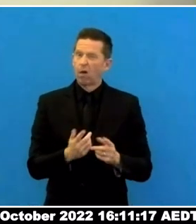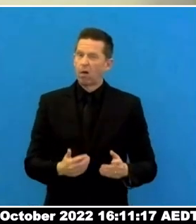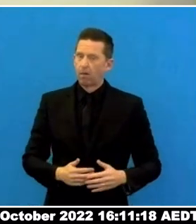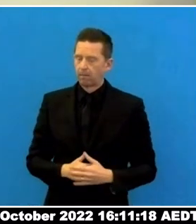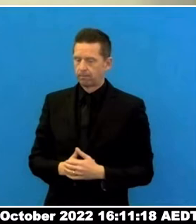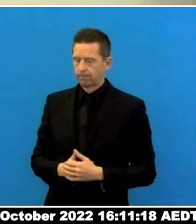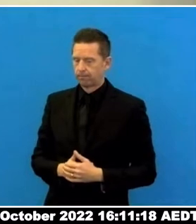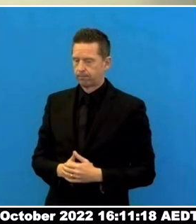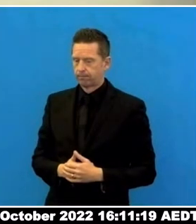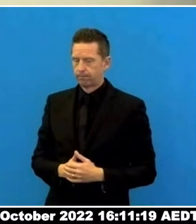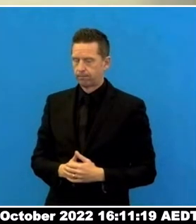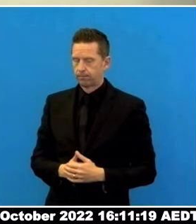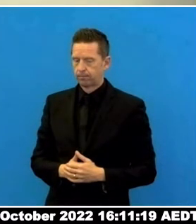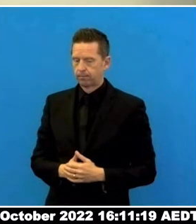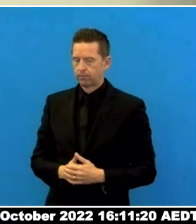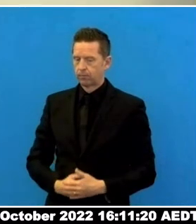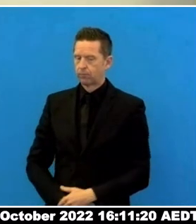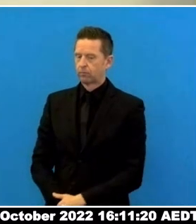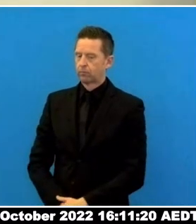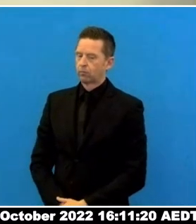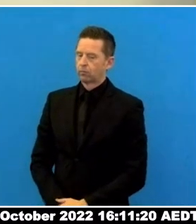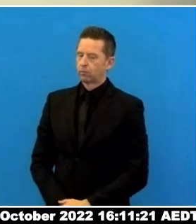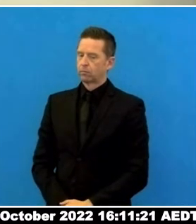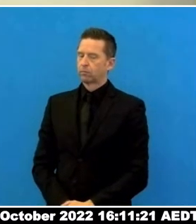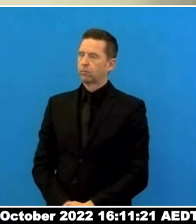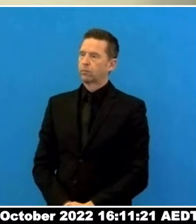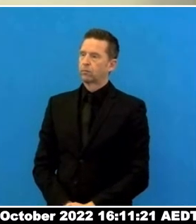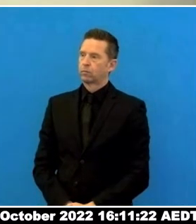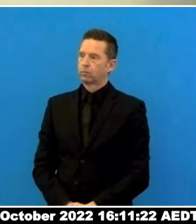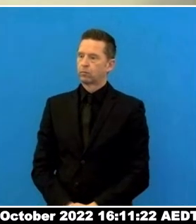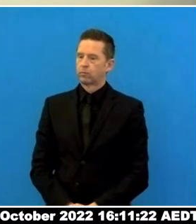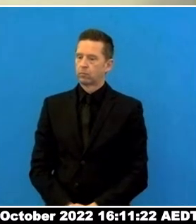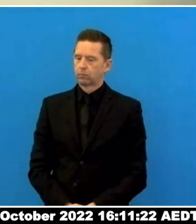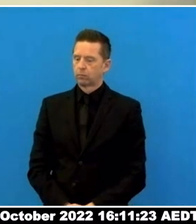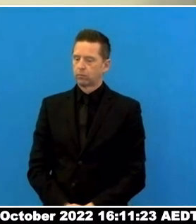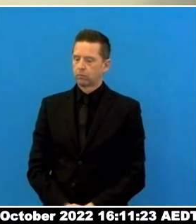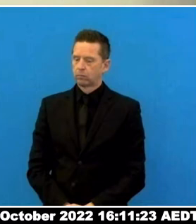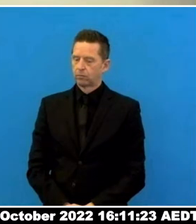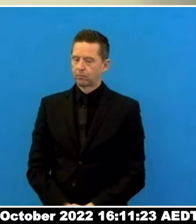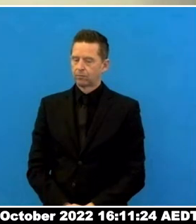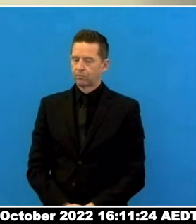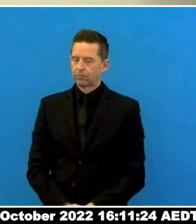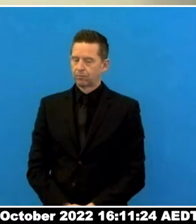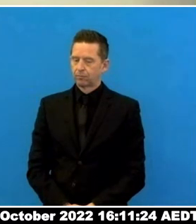COMMISSIONER McEWIN: Thank you. And, Zara, thank you for that explanation. And maybe this relates to peer support?